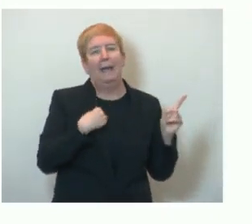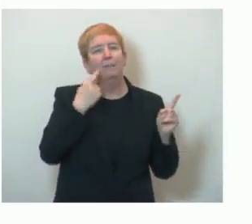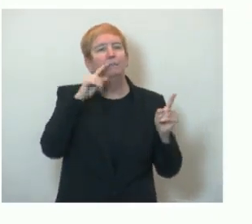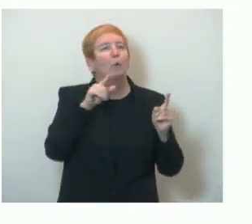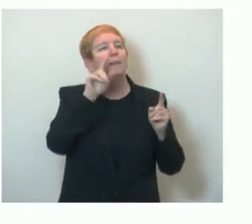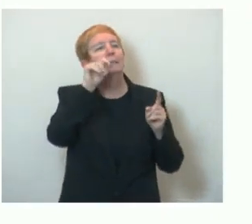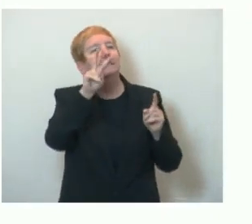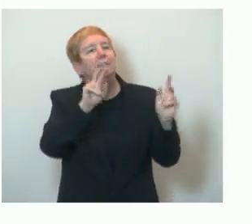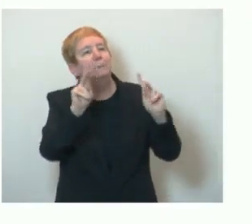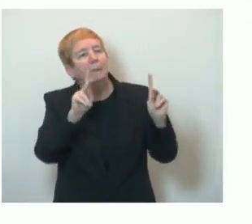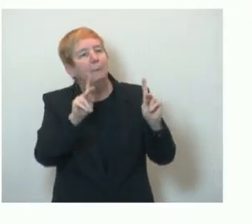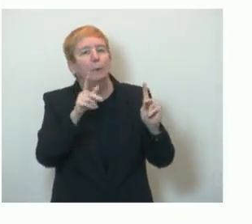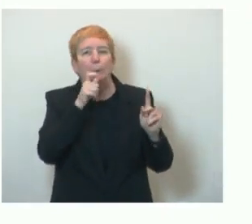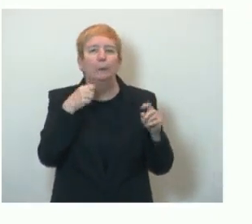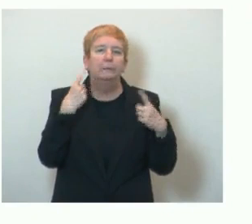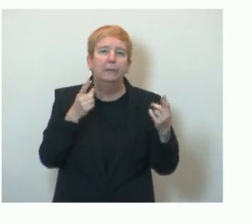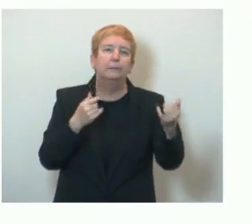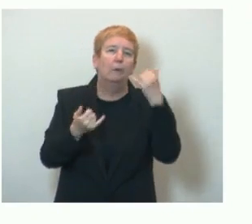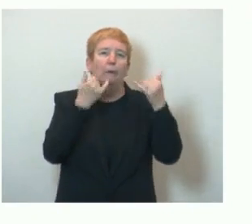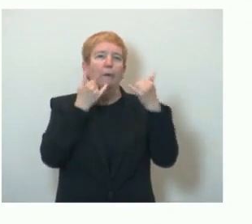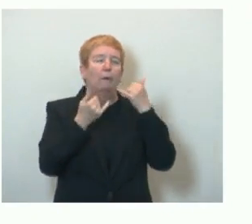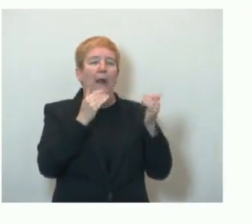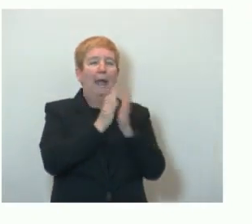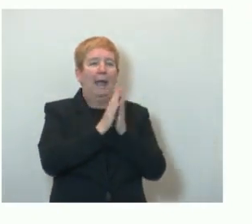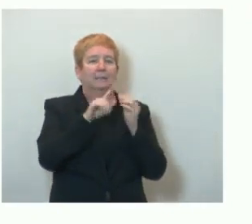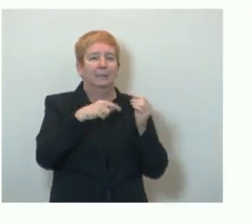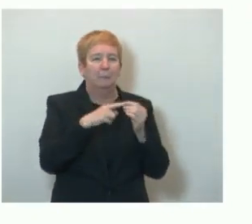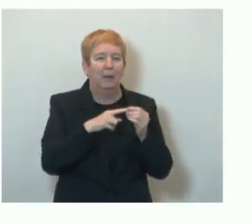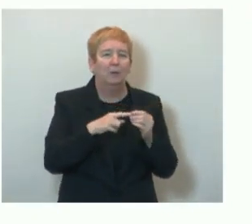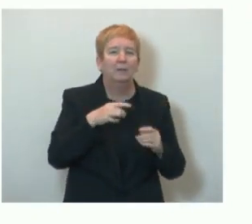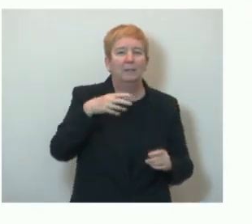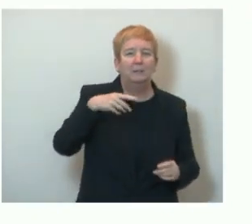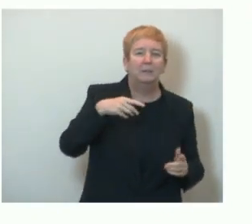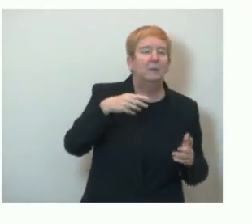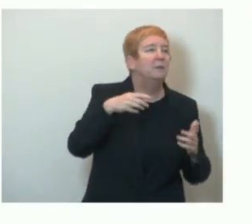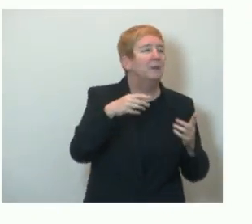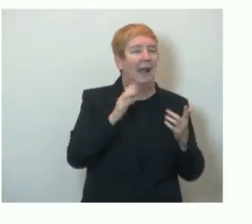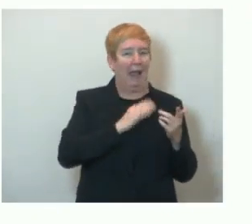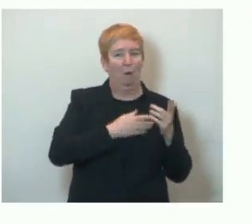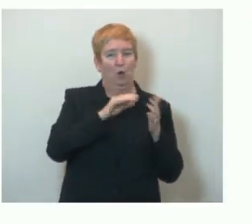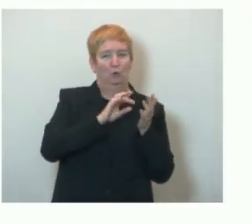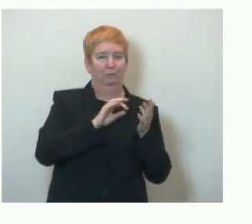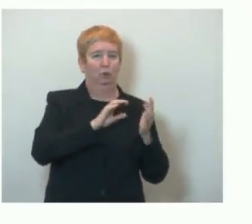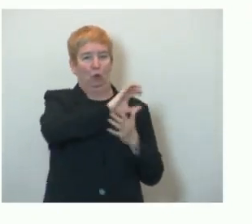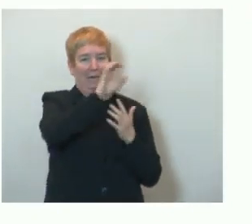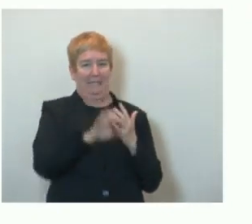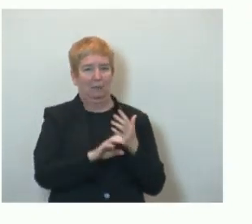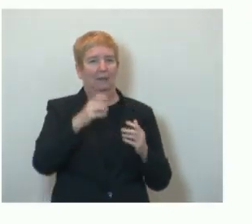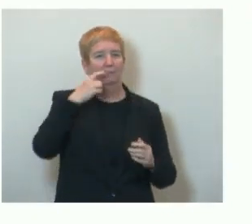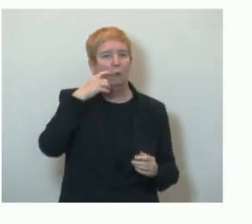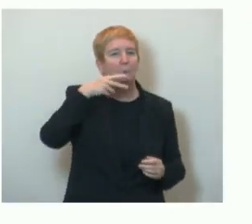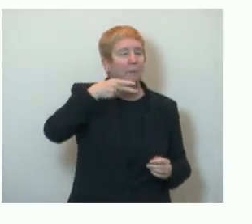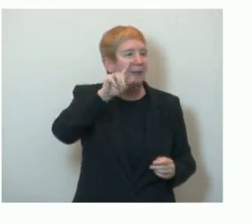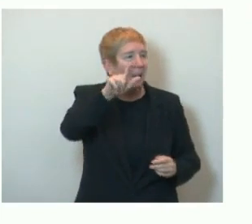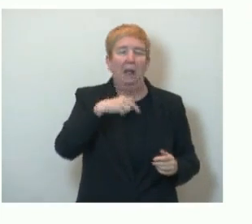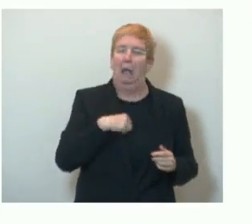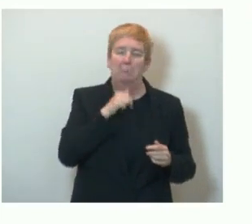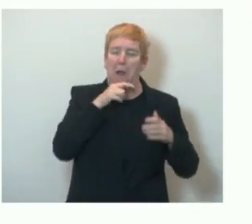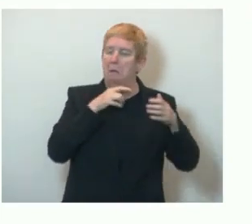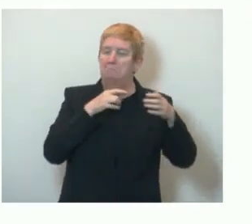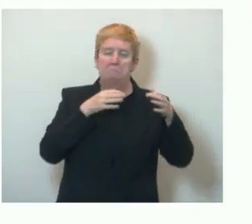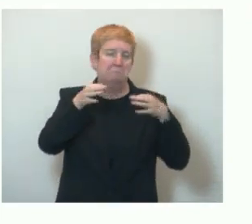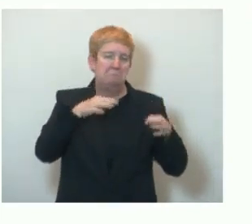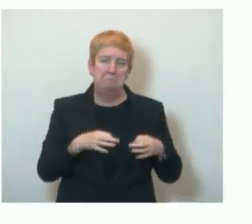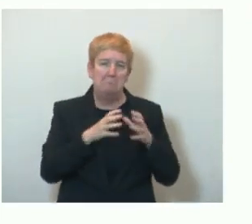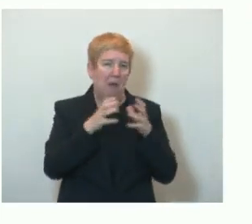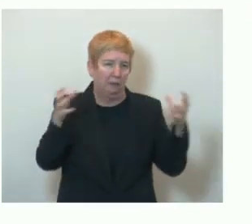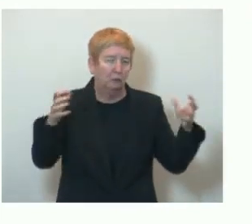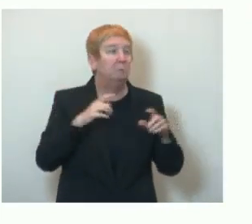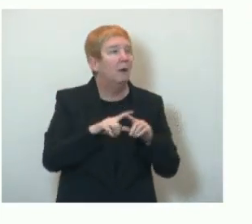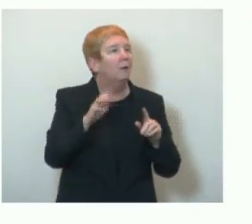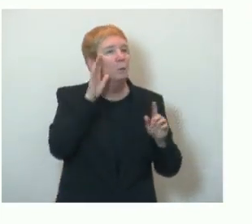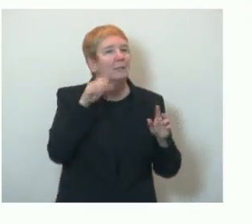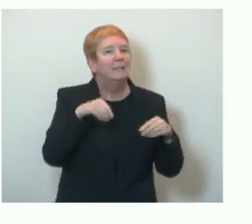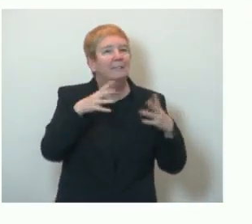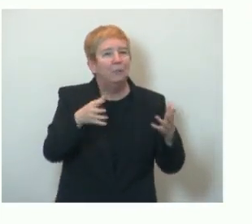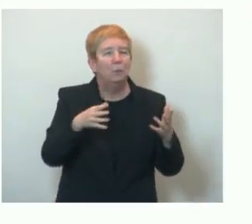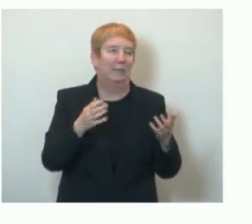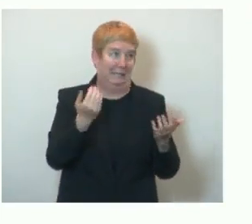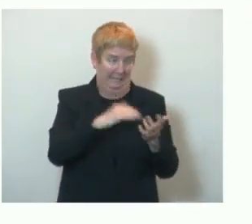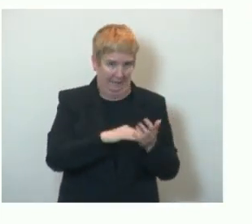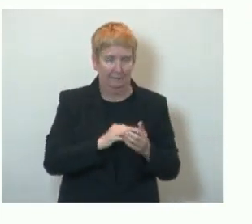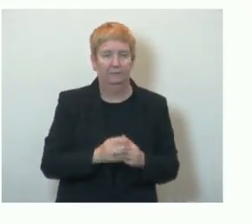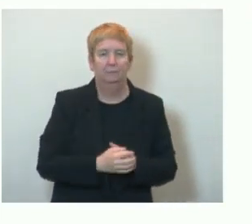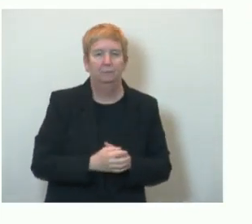THIS SIDE IS TOO COMPLICATED AND I HAVE IT IN HERE FOR ALL THE REPORTERS HAVE BEEN CALLING ME ME ASKING QUESTIONS ABOUT THE DETAILS OF MEETING CRITERIA THEY ARE IN HERE.